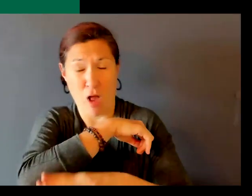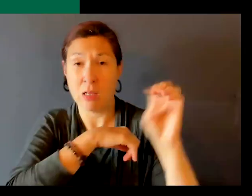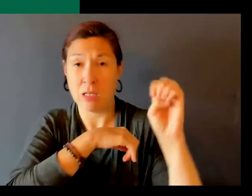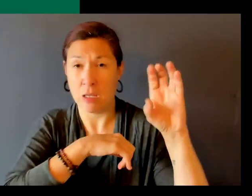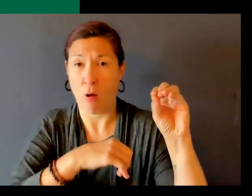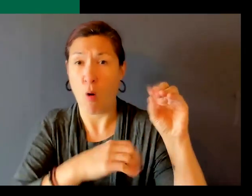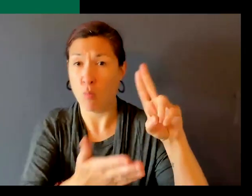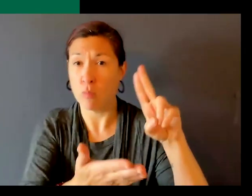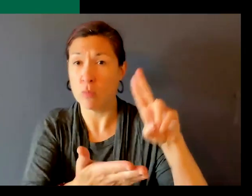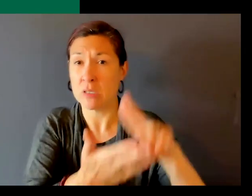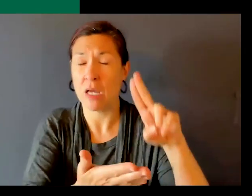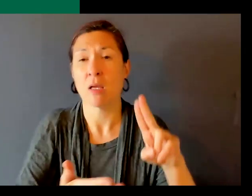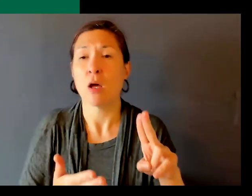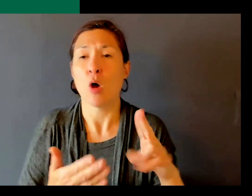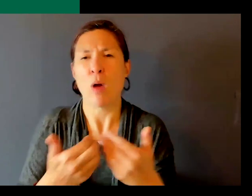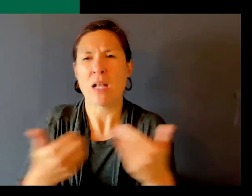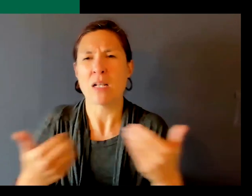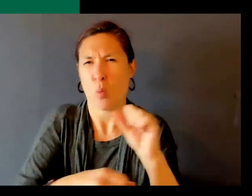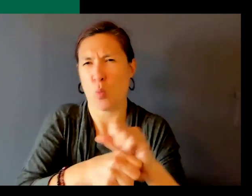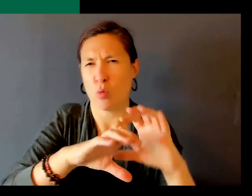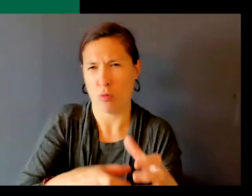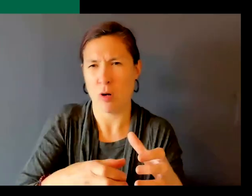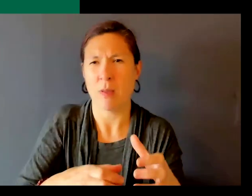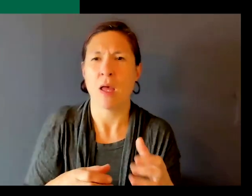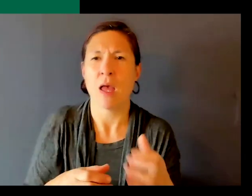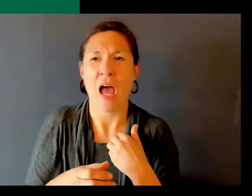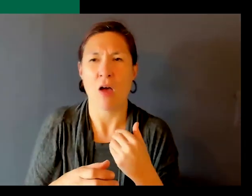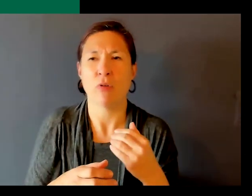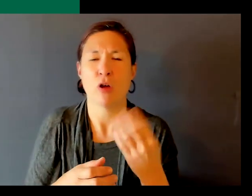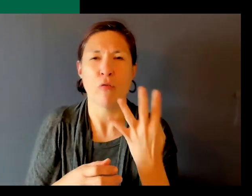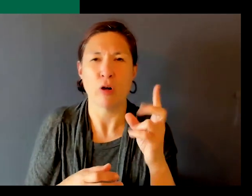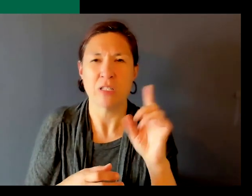in writing through an online survey, which we will be sharing the instructions, uhm, in the chat, and also that will pop automatically if you leave the session, they will be on the website.